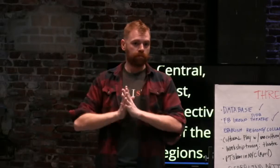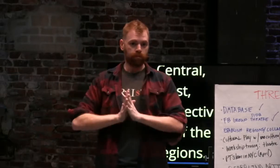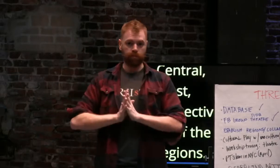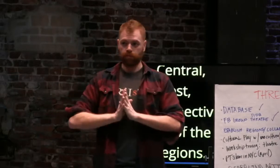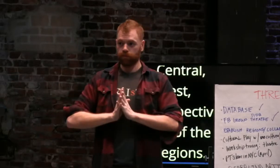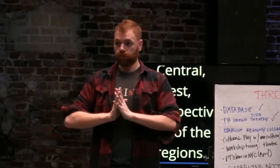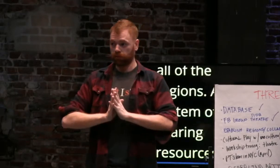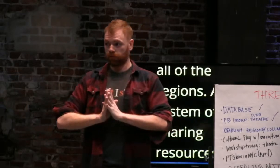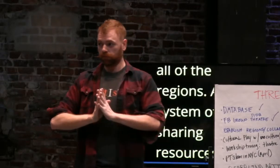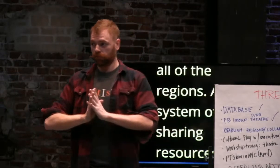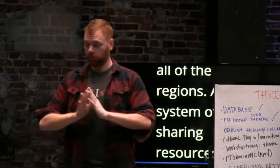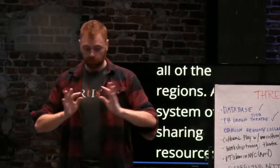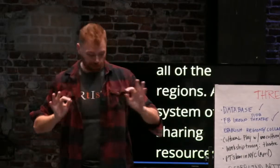To accomplish this in three months.